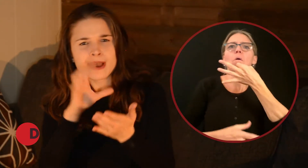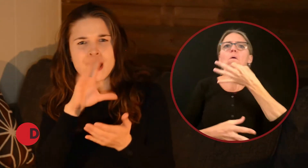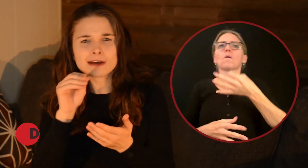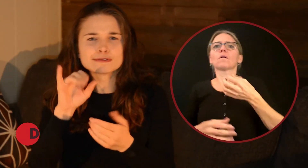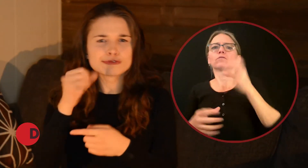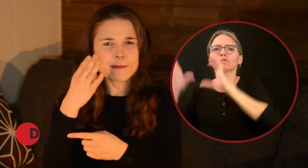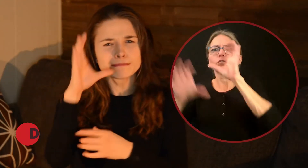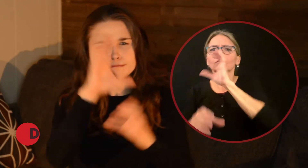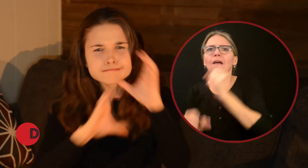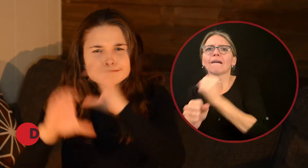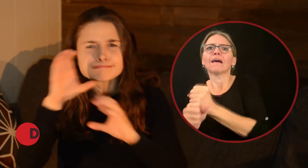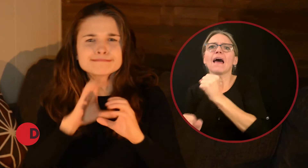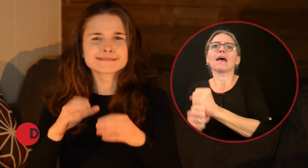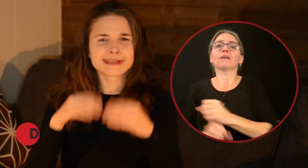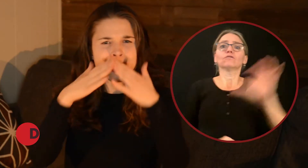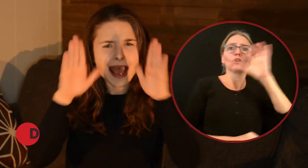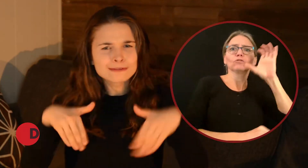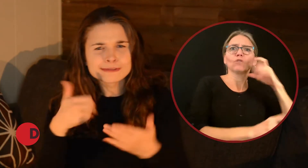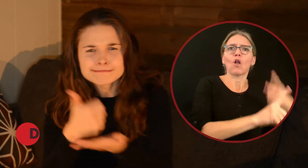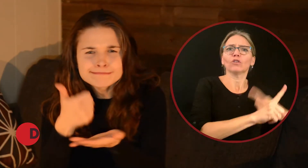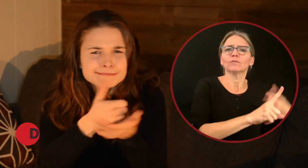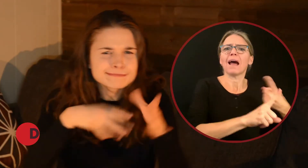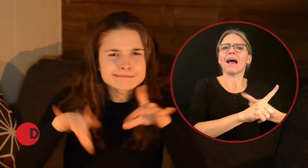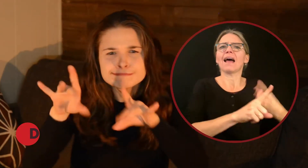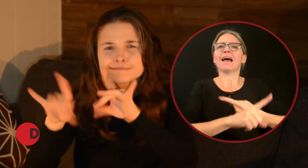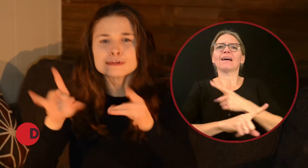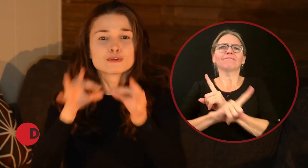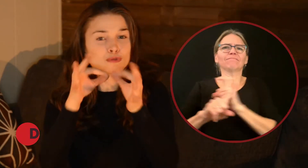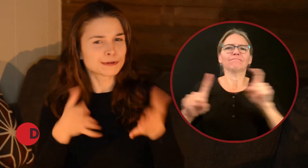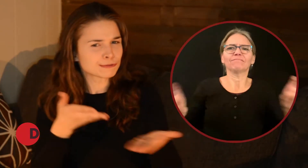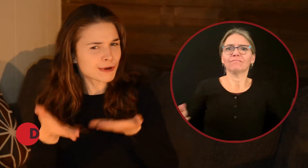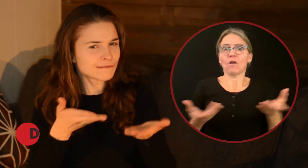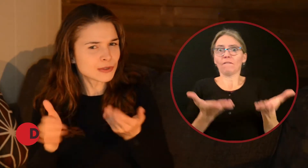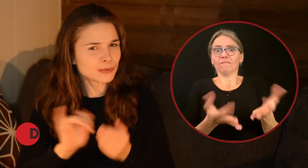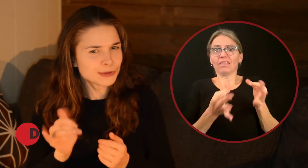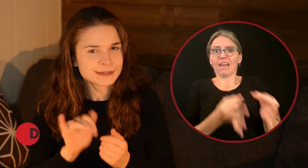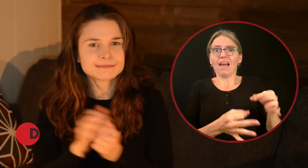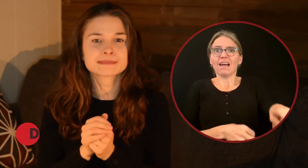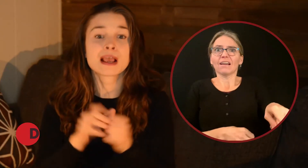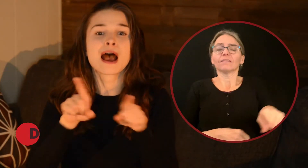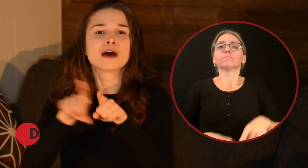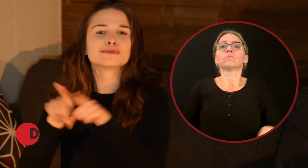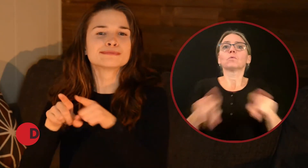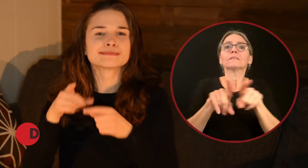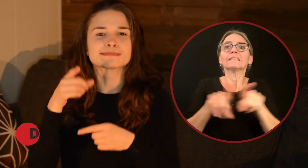job search and housing, and interpreter services.